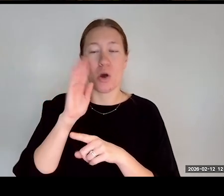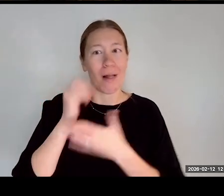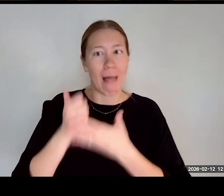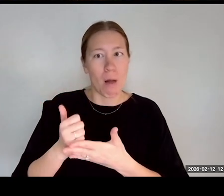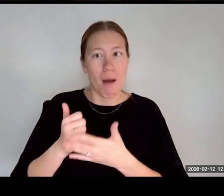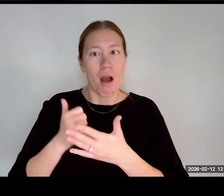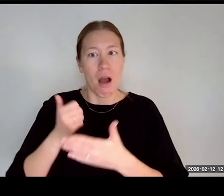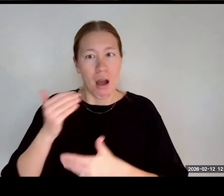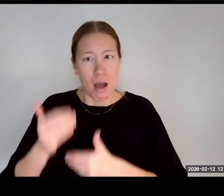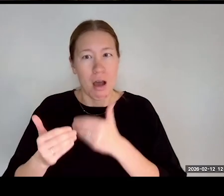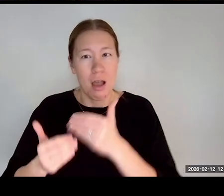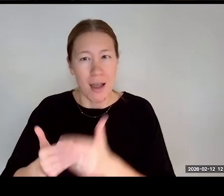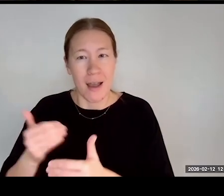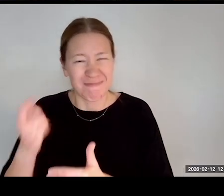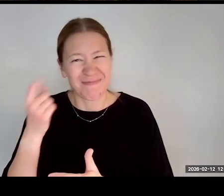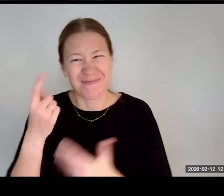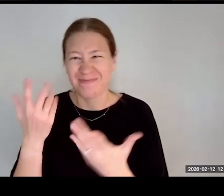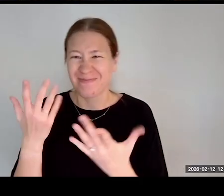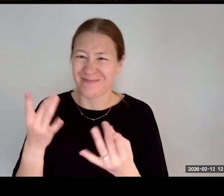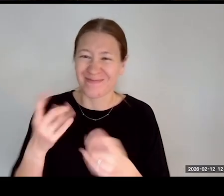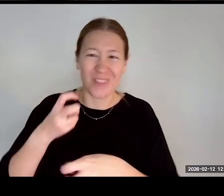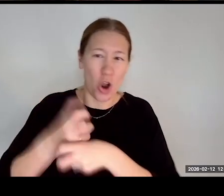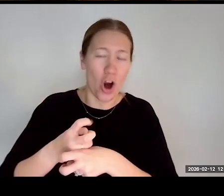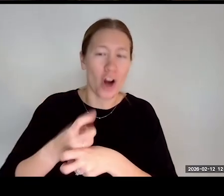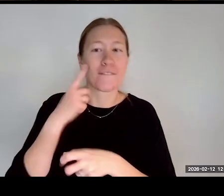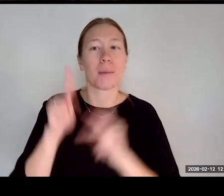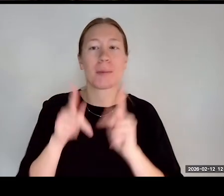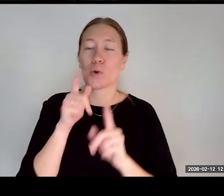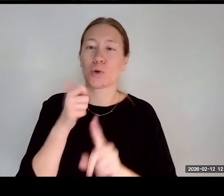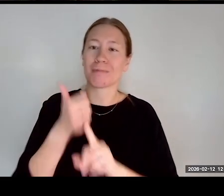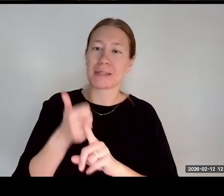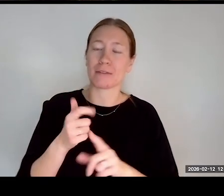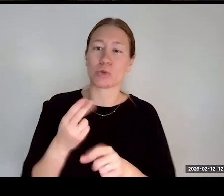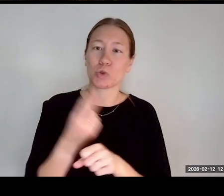Tables are tricky for individuals that use magnification because they don't reflow nicely